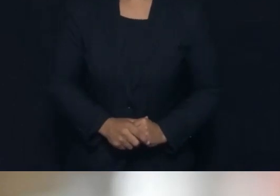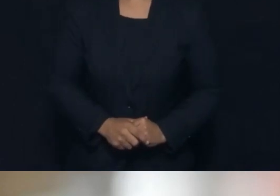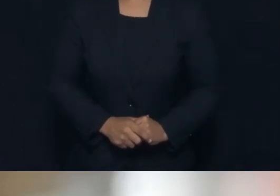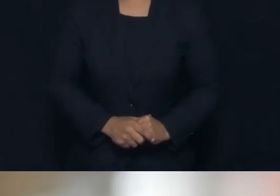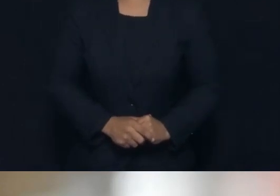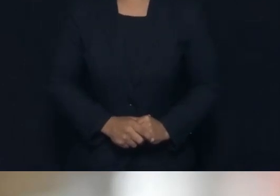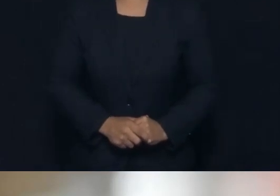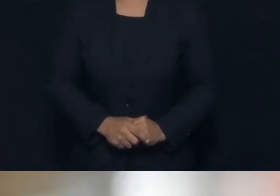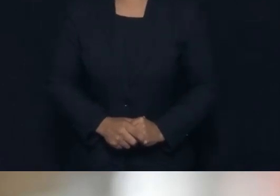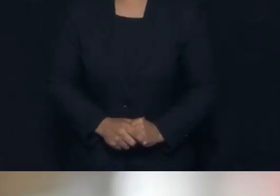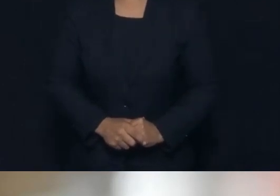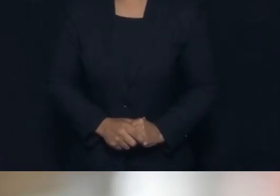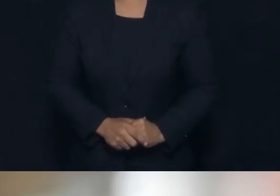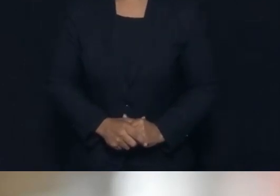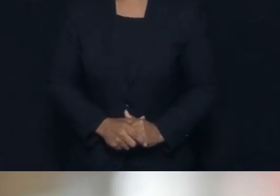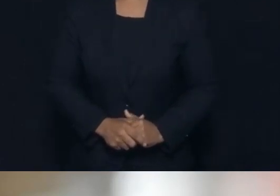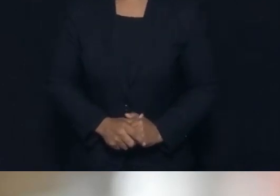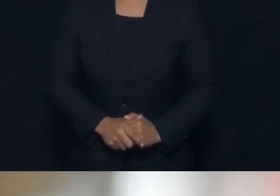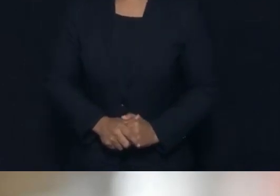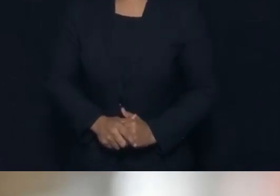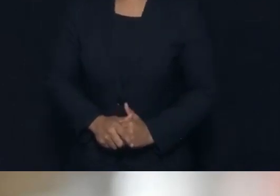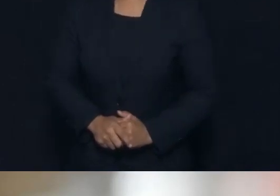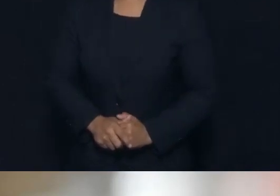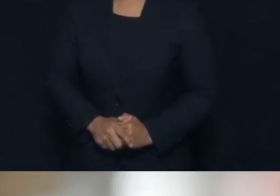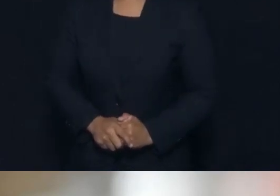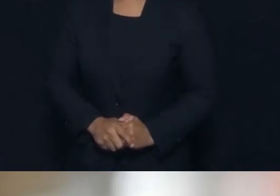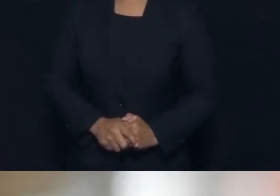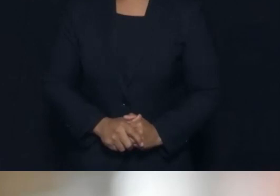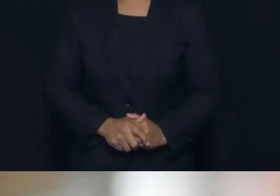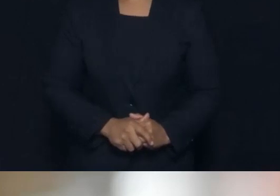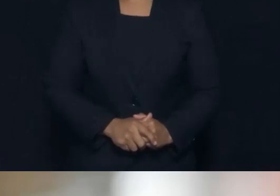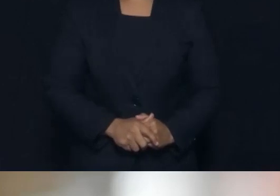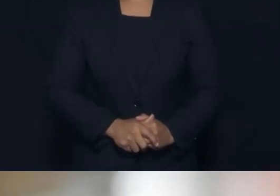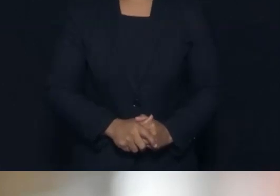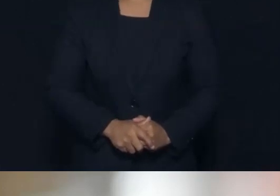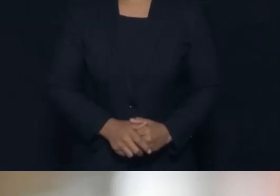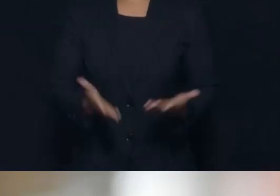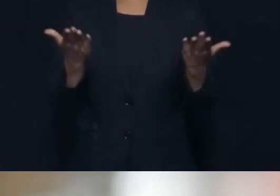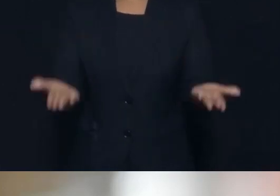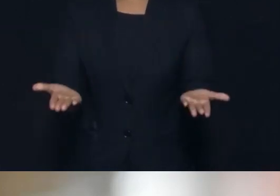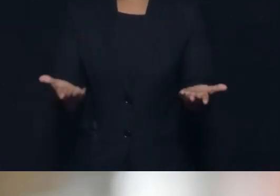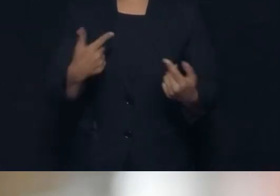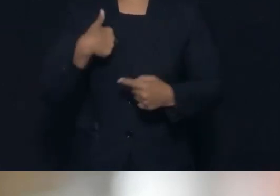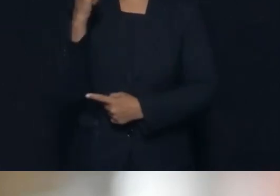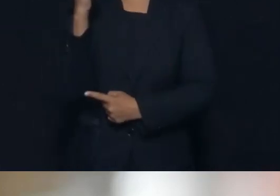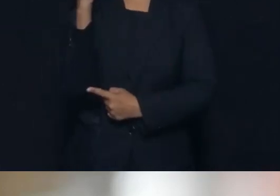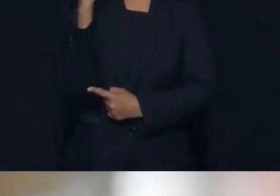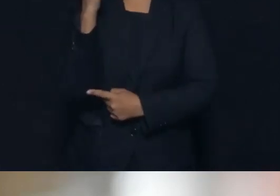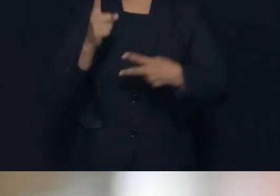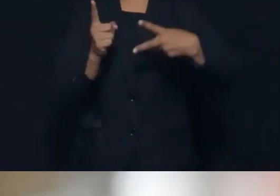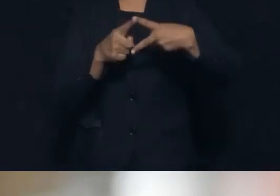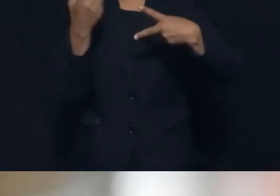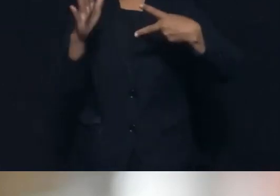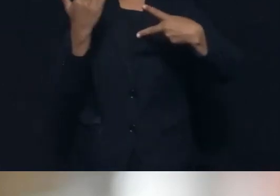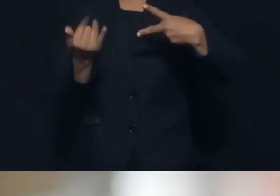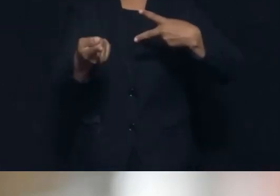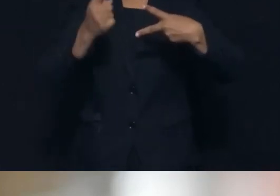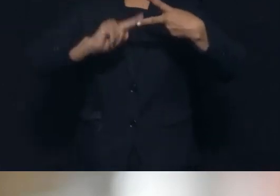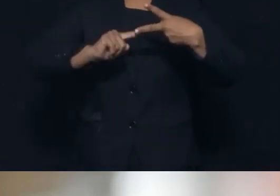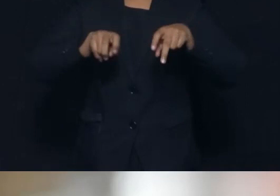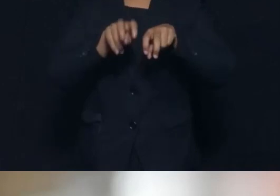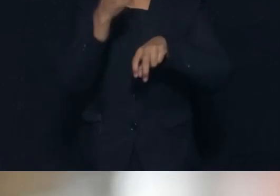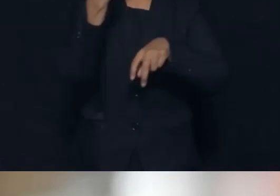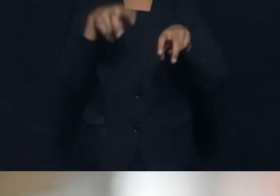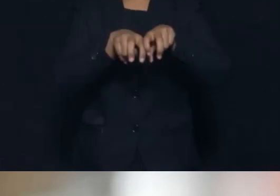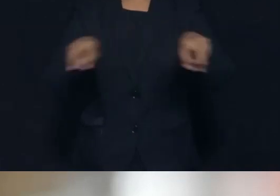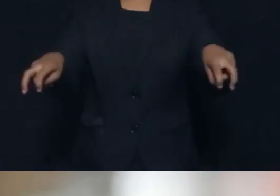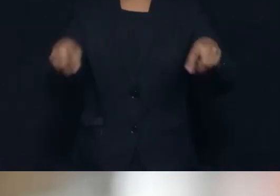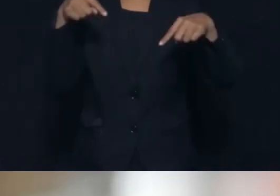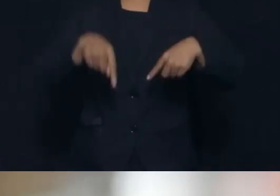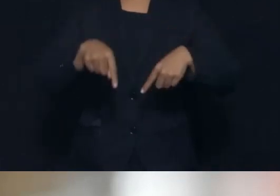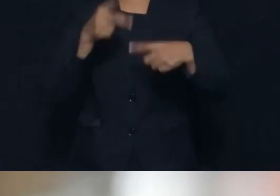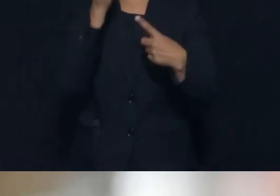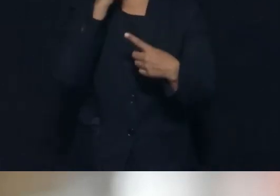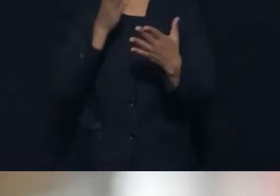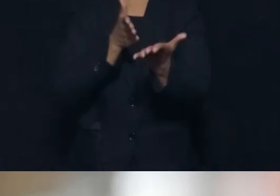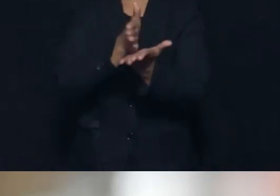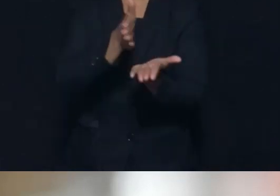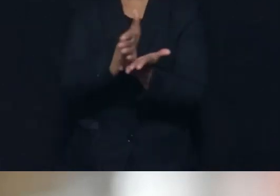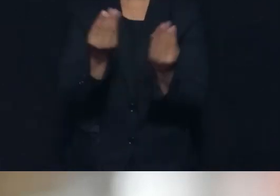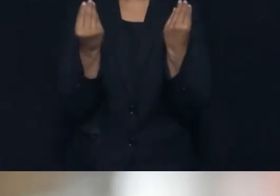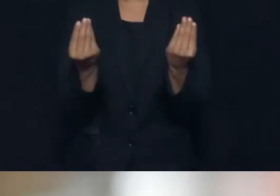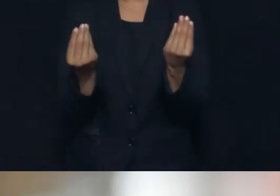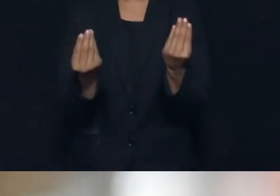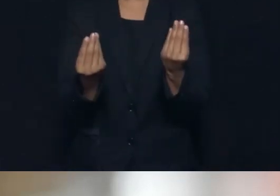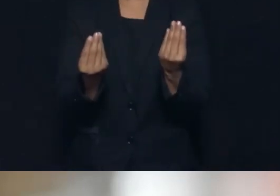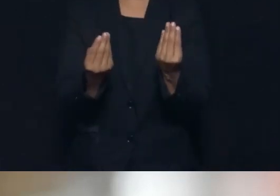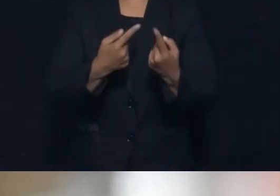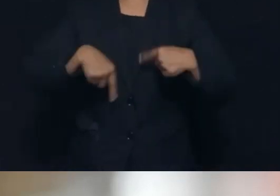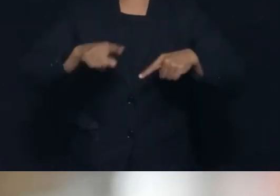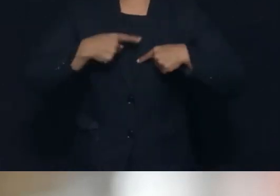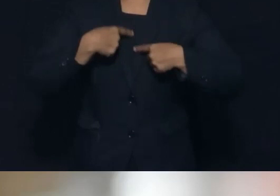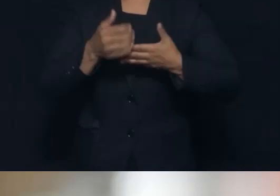let’s get started with our second panel exploring accessibility, to help lead the